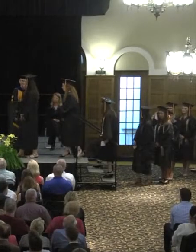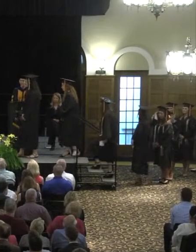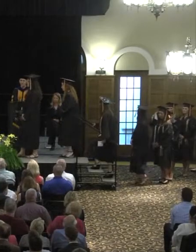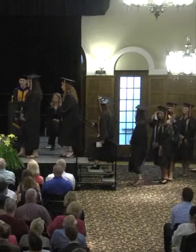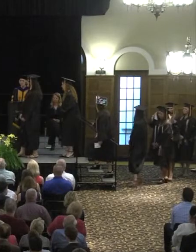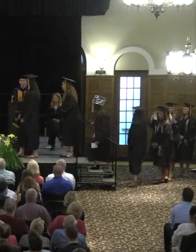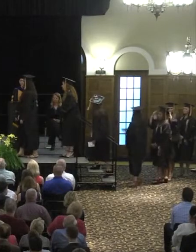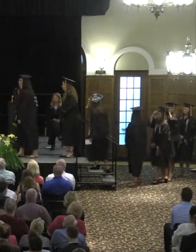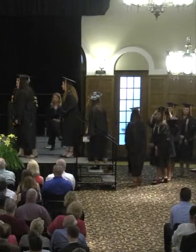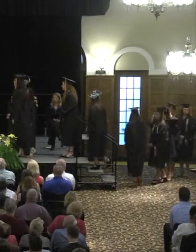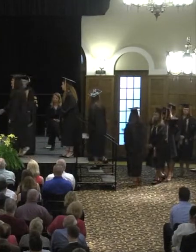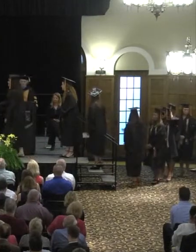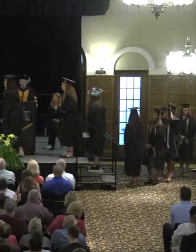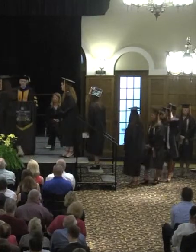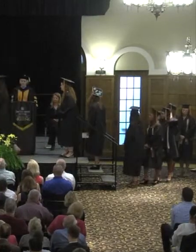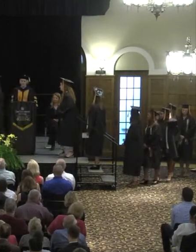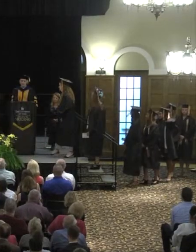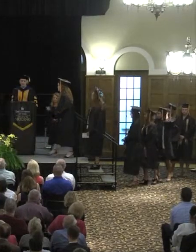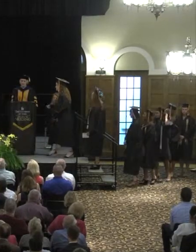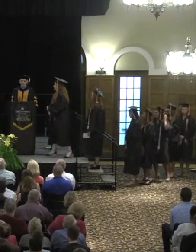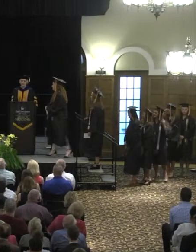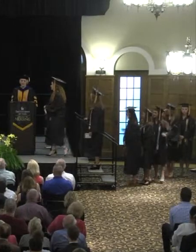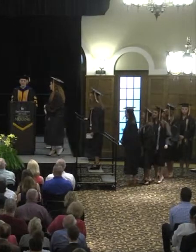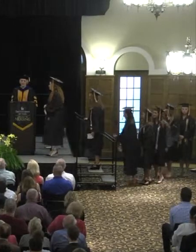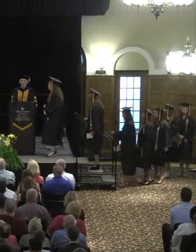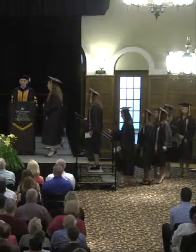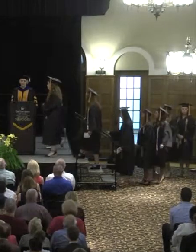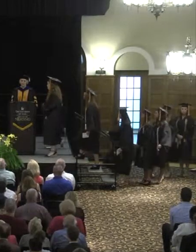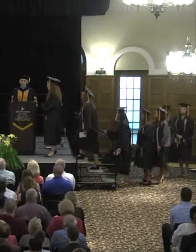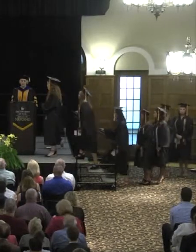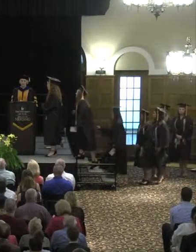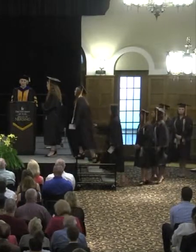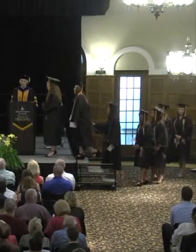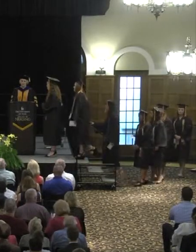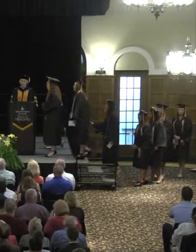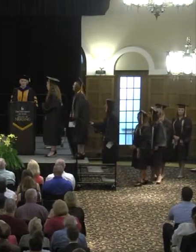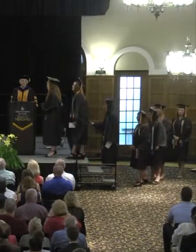Annelise Jacobson, BSN, Bachelor of Science in Nursing.